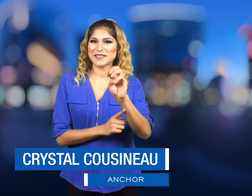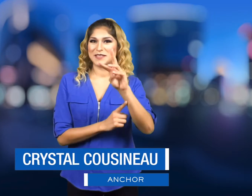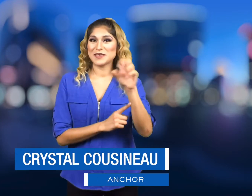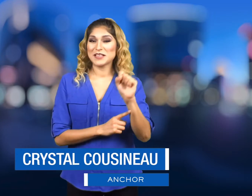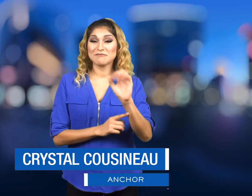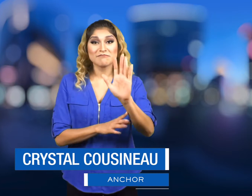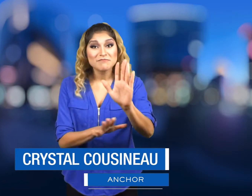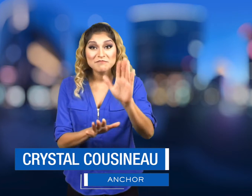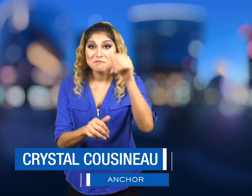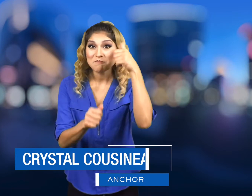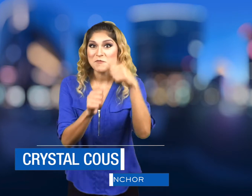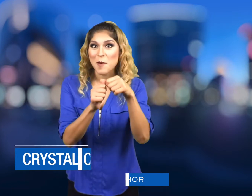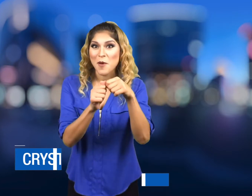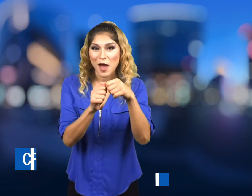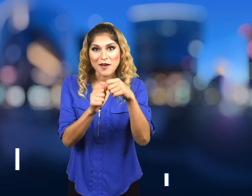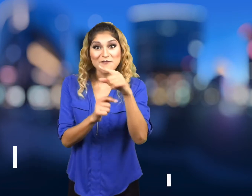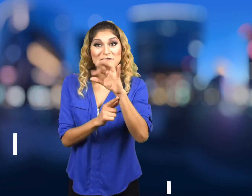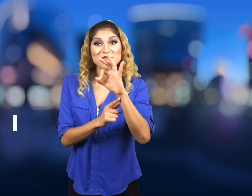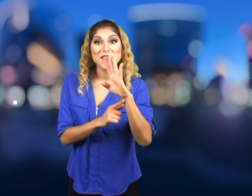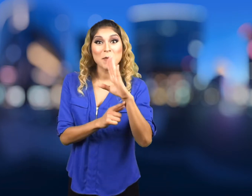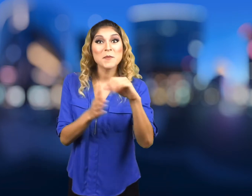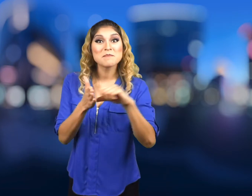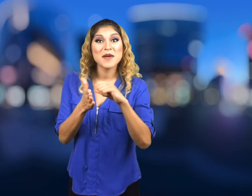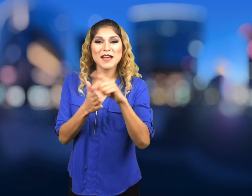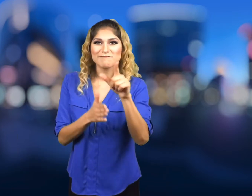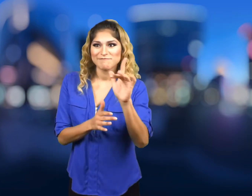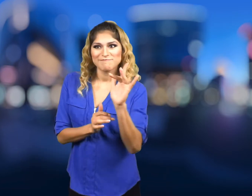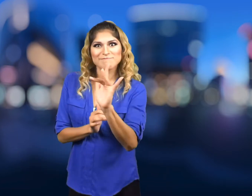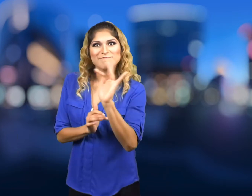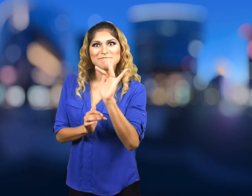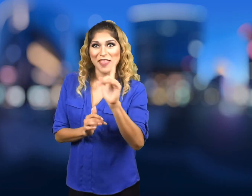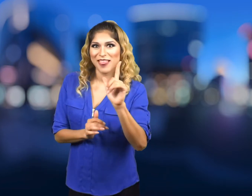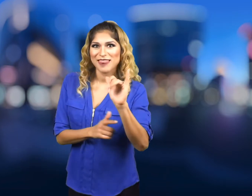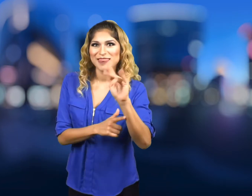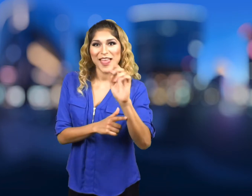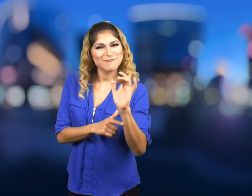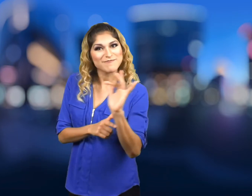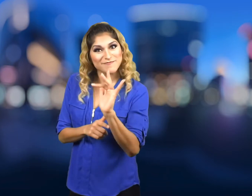And remember to "Like" us on Facebook.